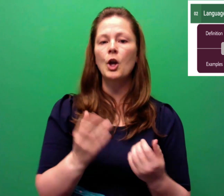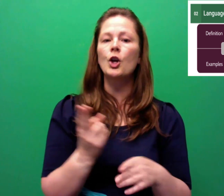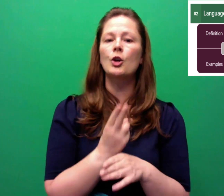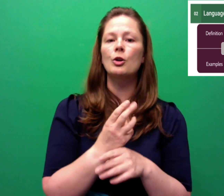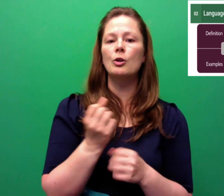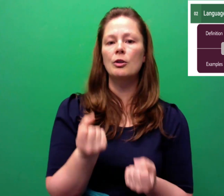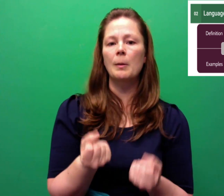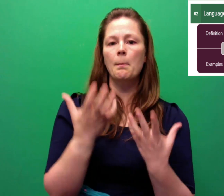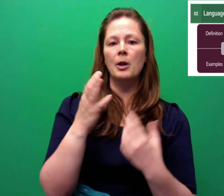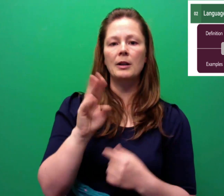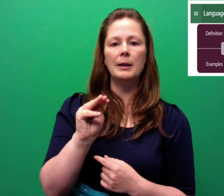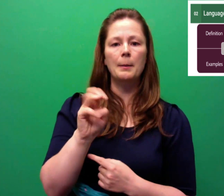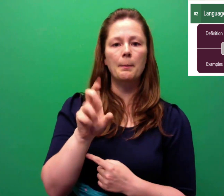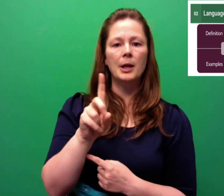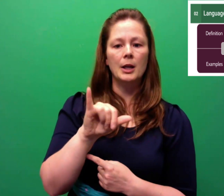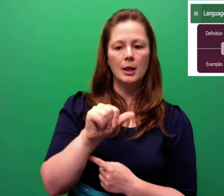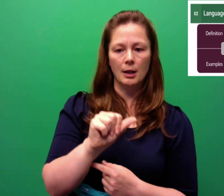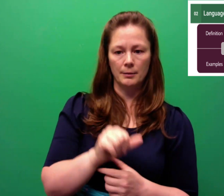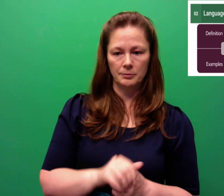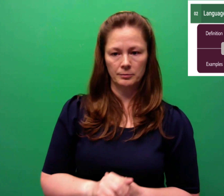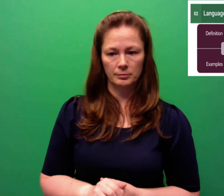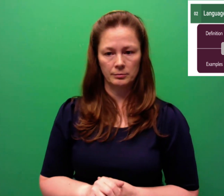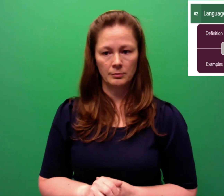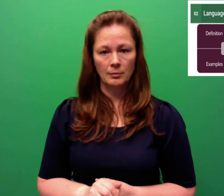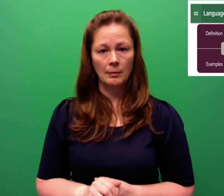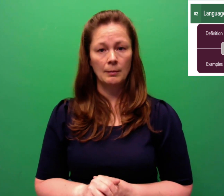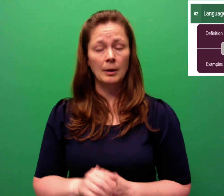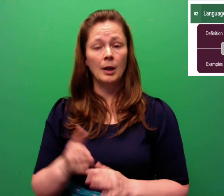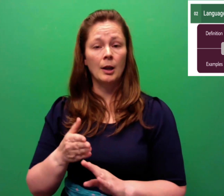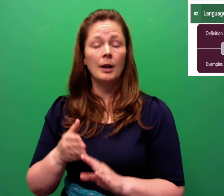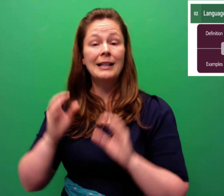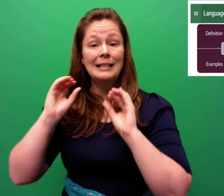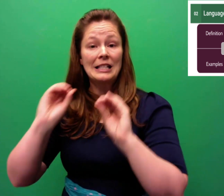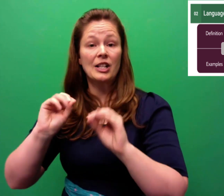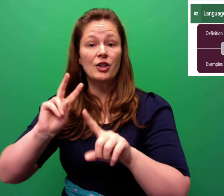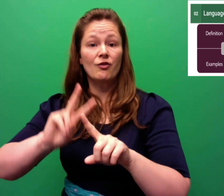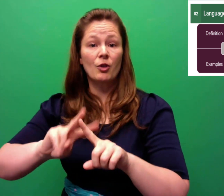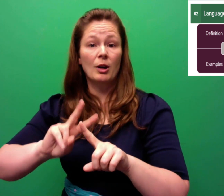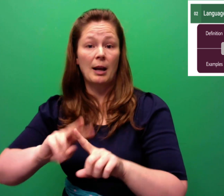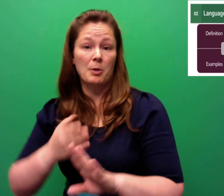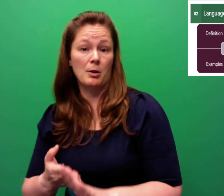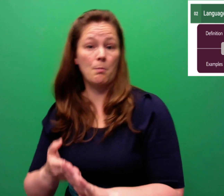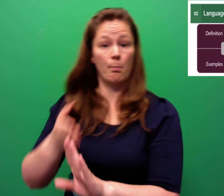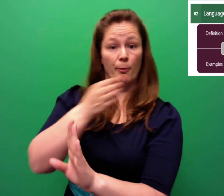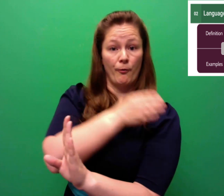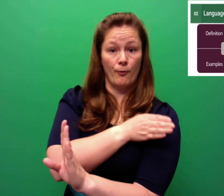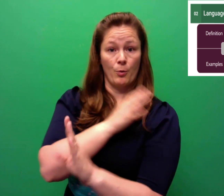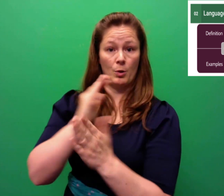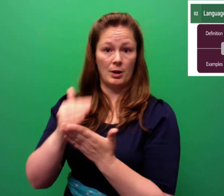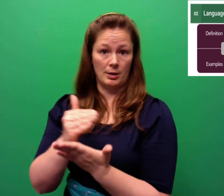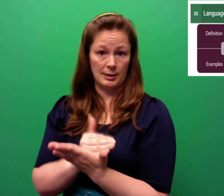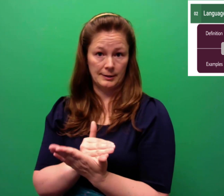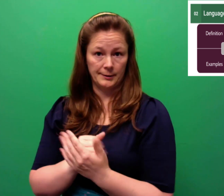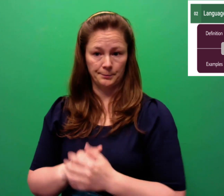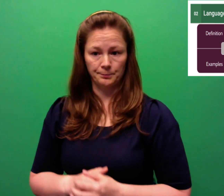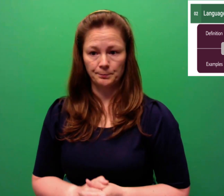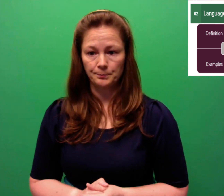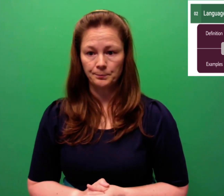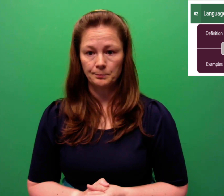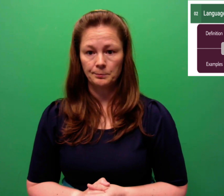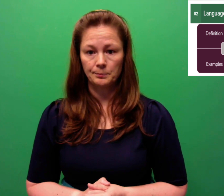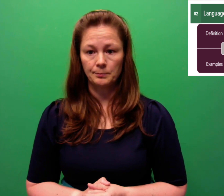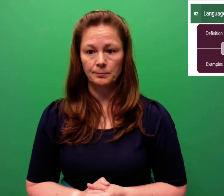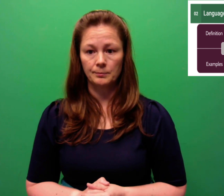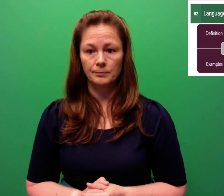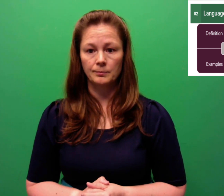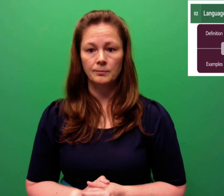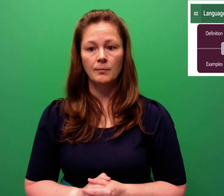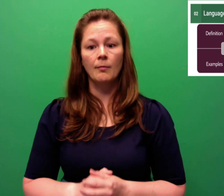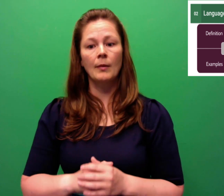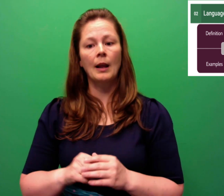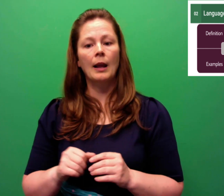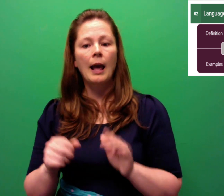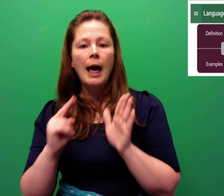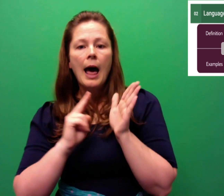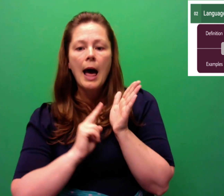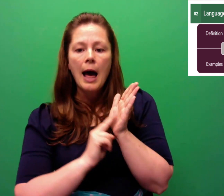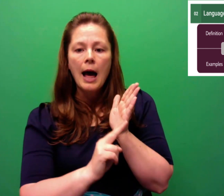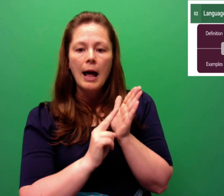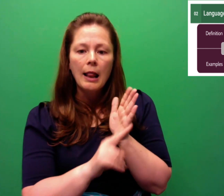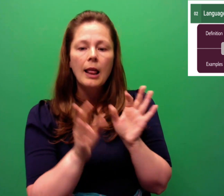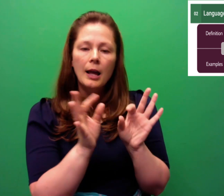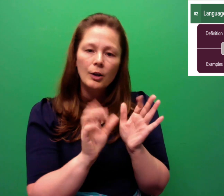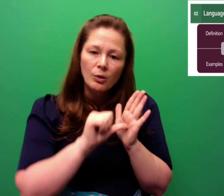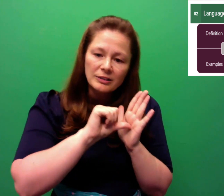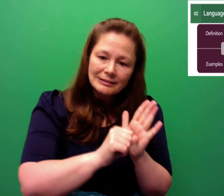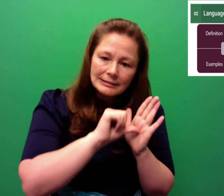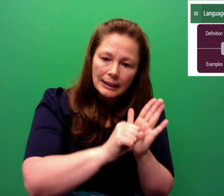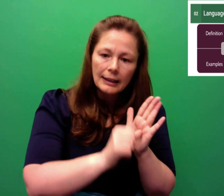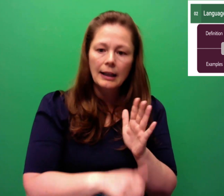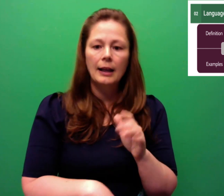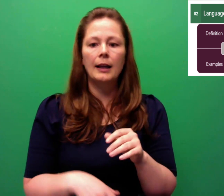include using multimedia pre-teaching vocabulary or symbols. Highlighting the